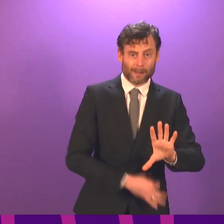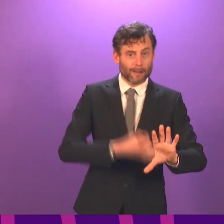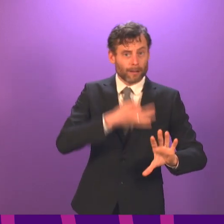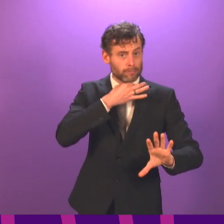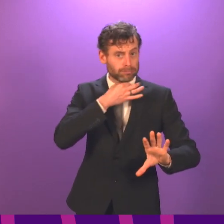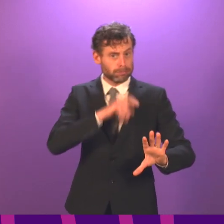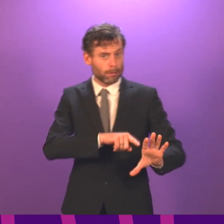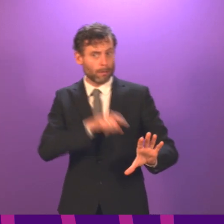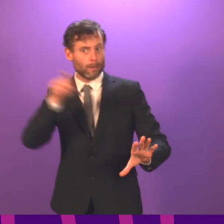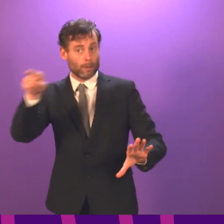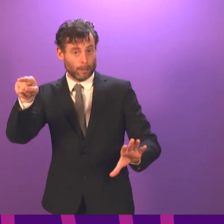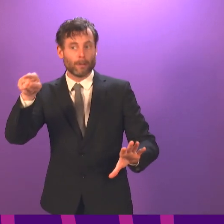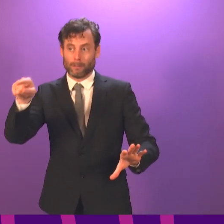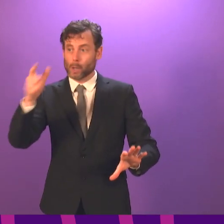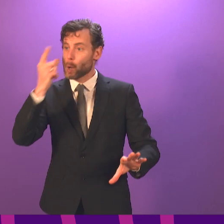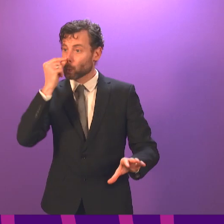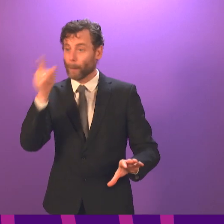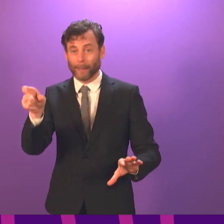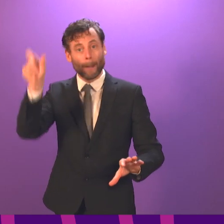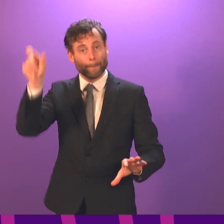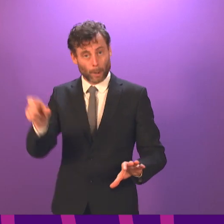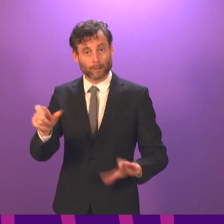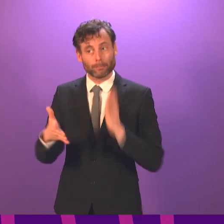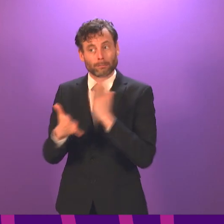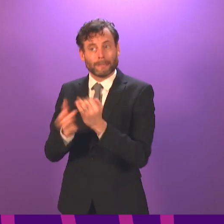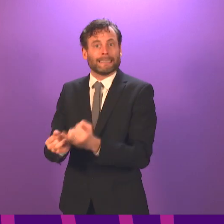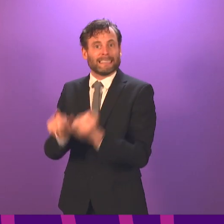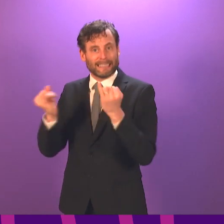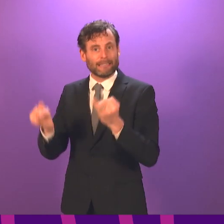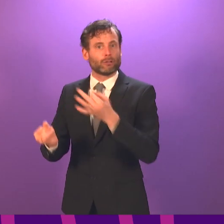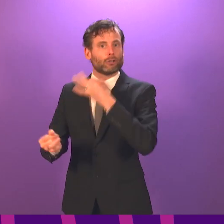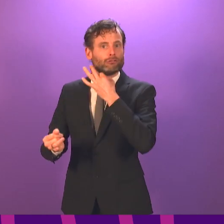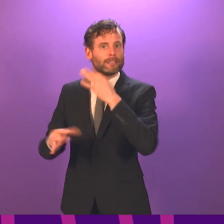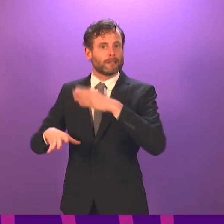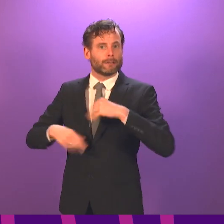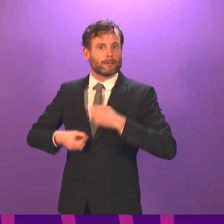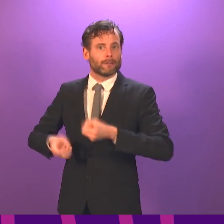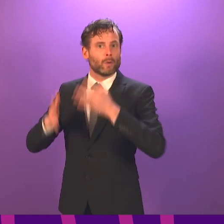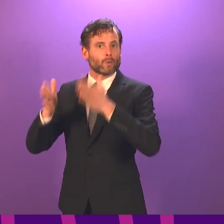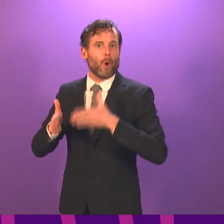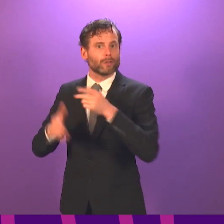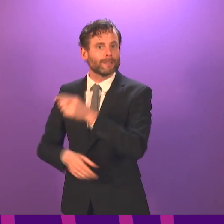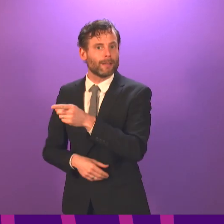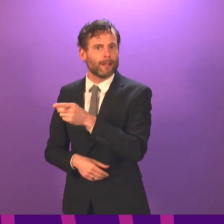from the virus, and vaccinate them ahead of somebody who is at greater clinical risk,